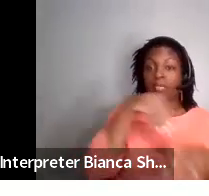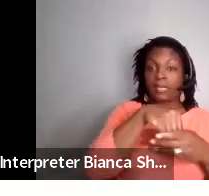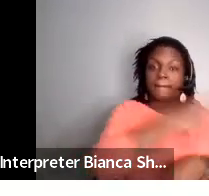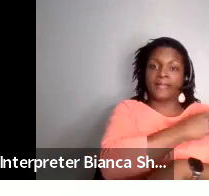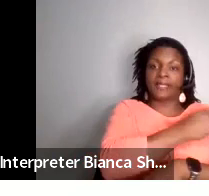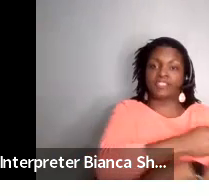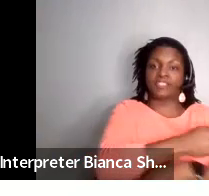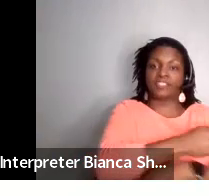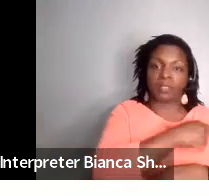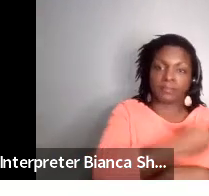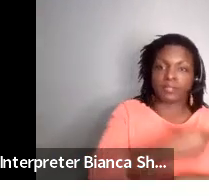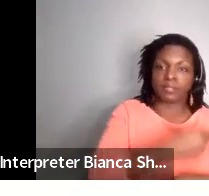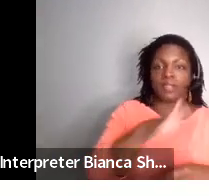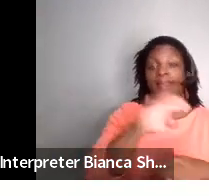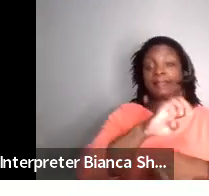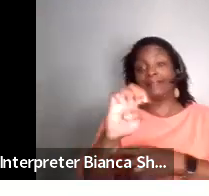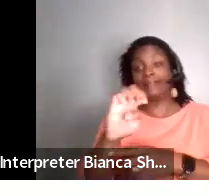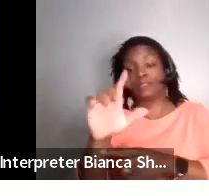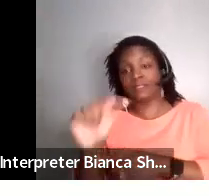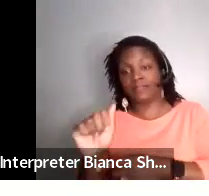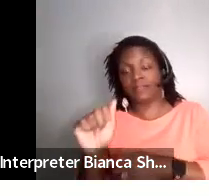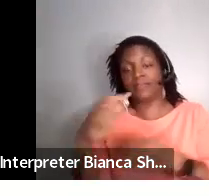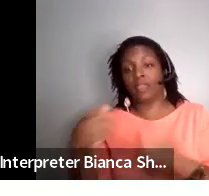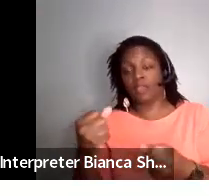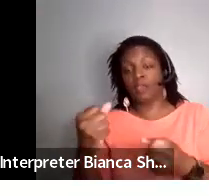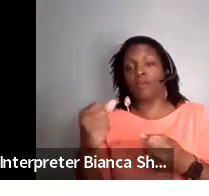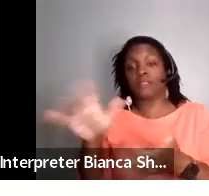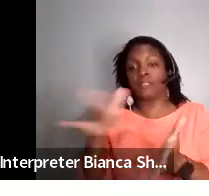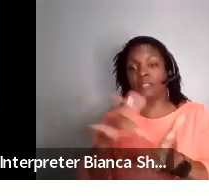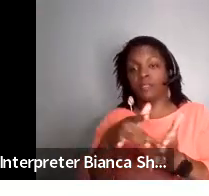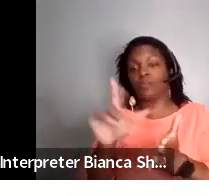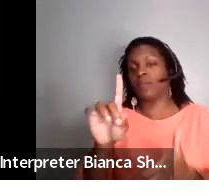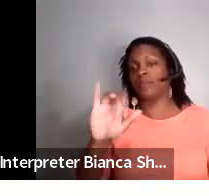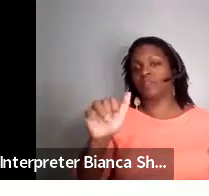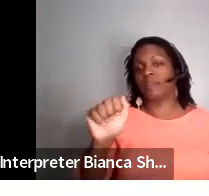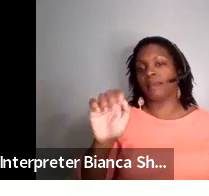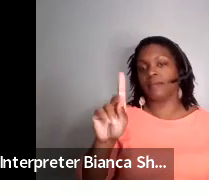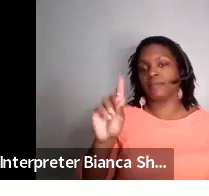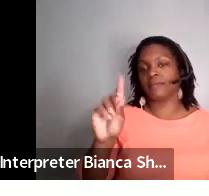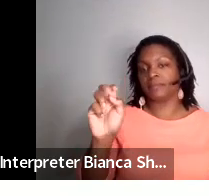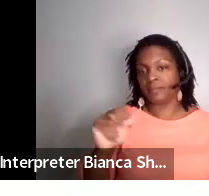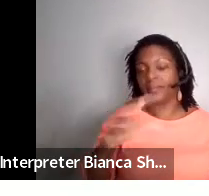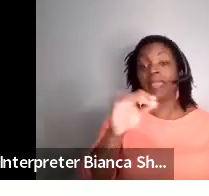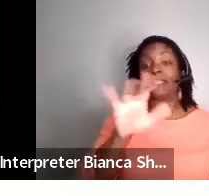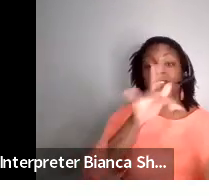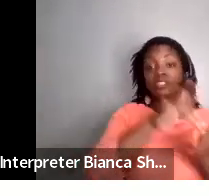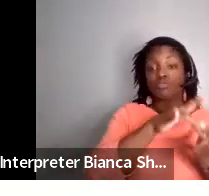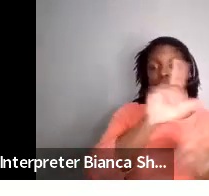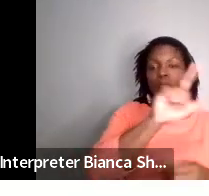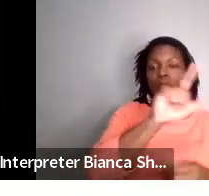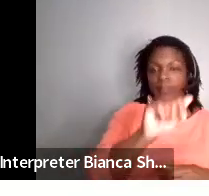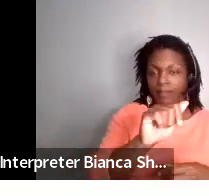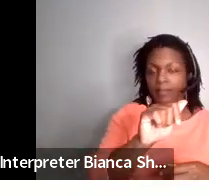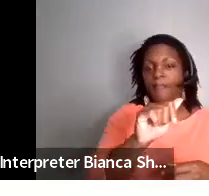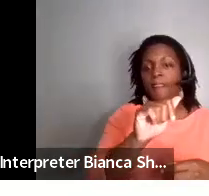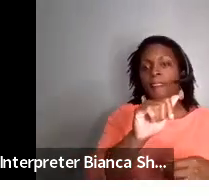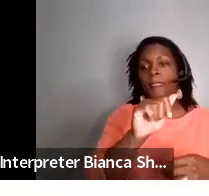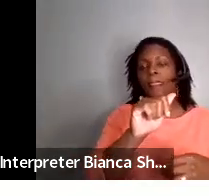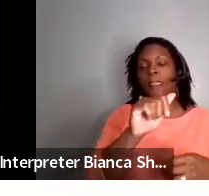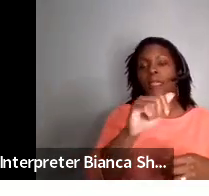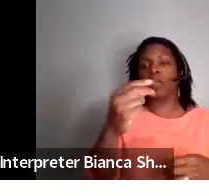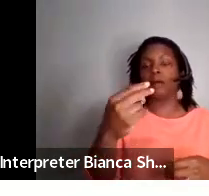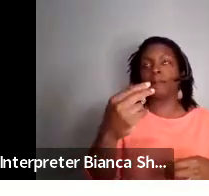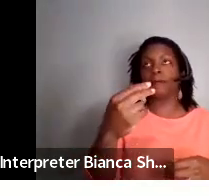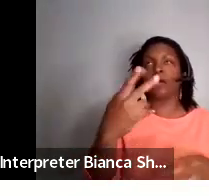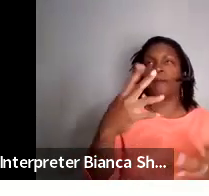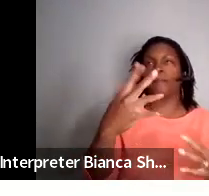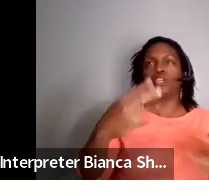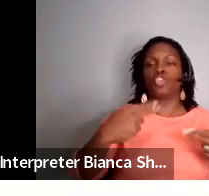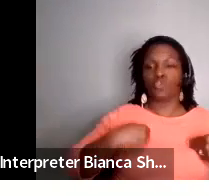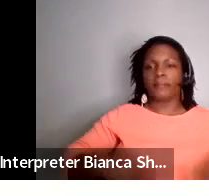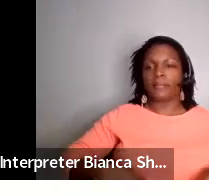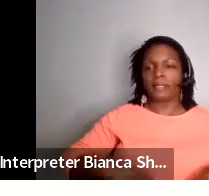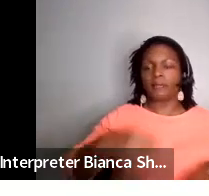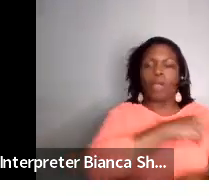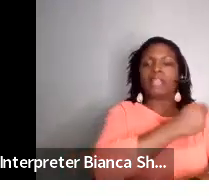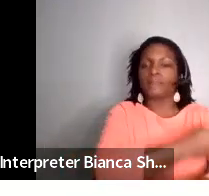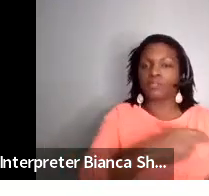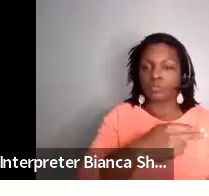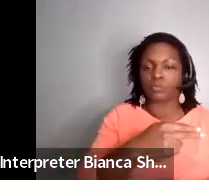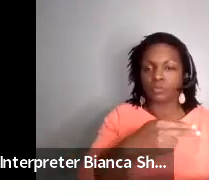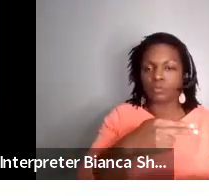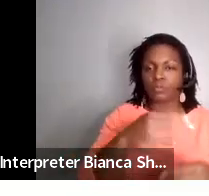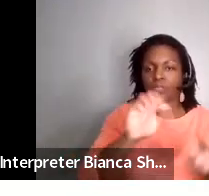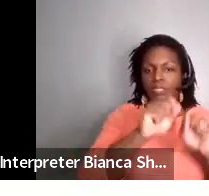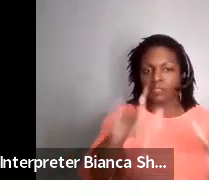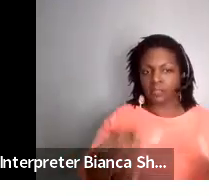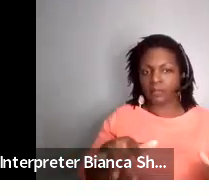That's the use of Louisiana mental health system and Jackson, Louisiana, and also Central Louisiana human. The central Louisiana human hospital system in Pineville, Louisiana Those are our 2